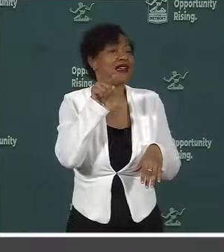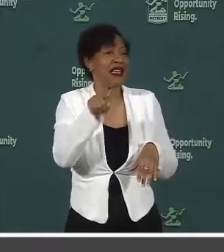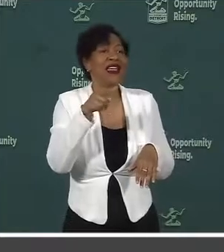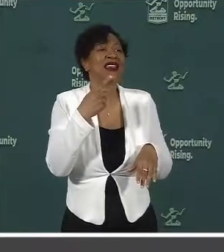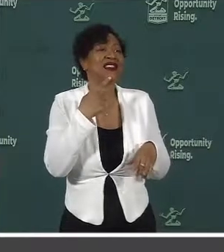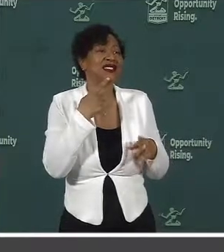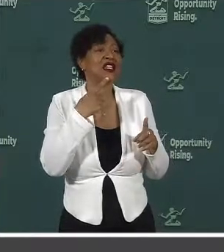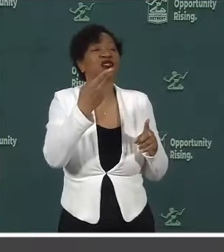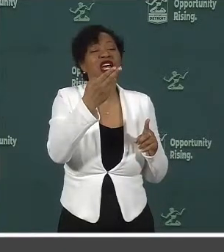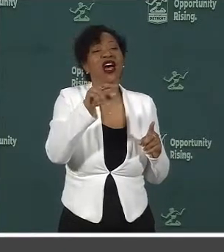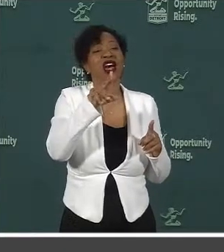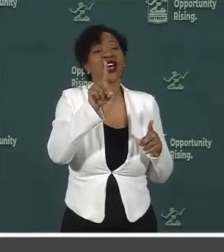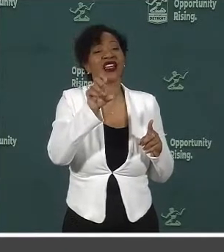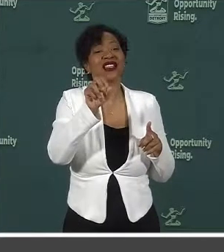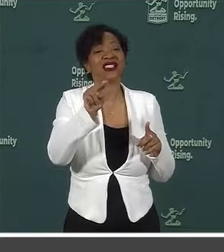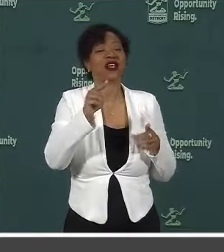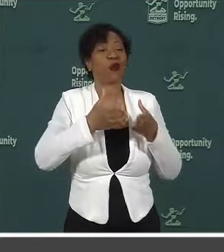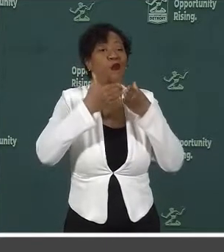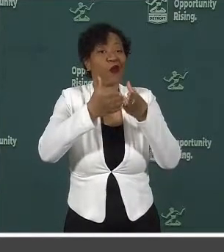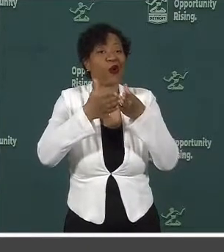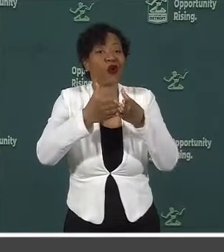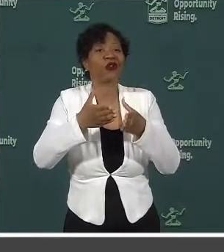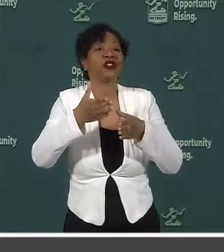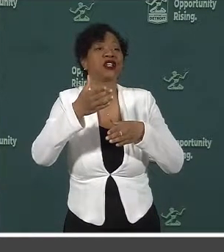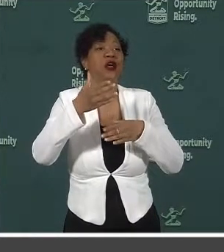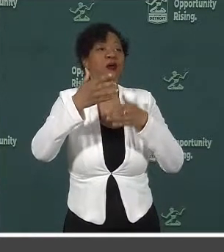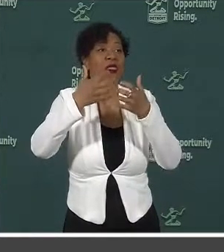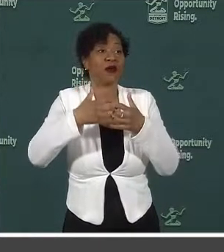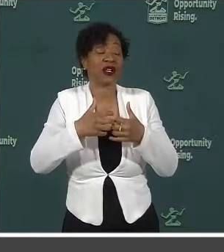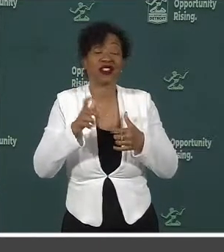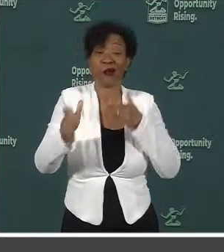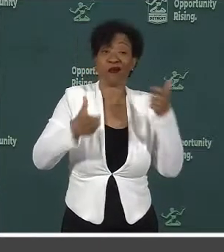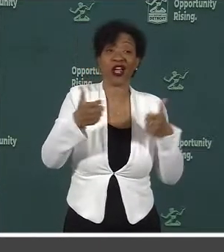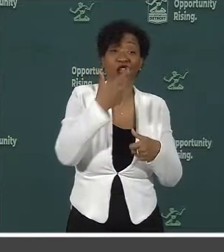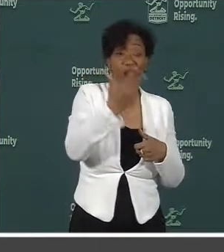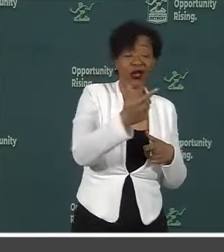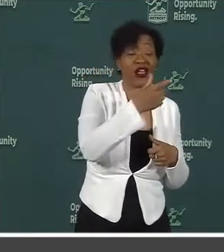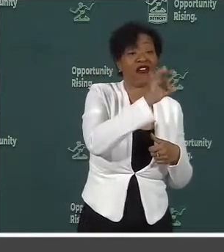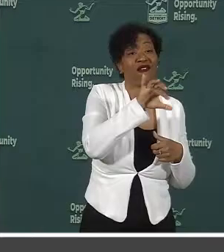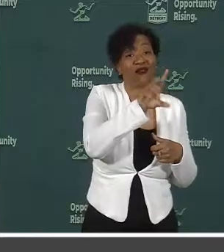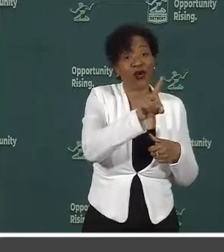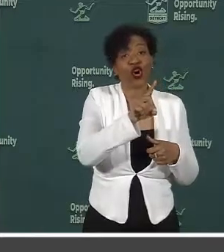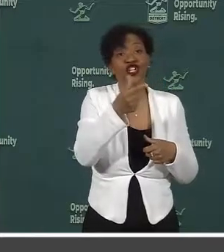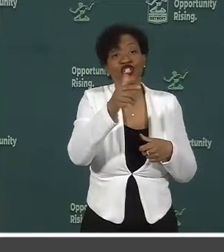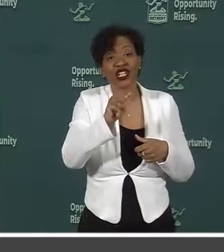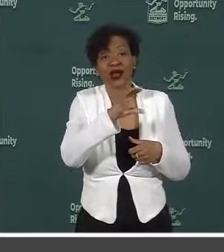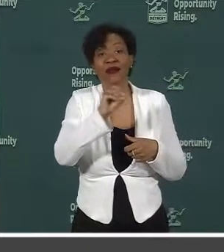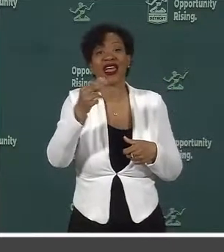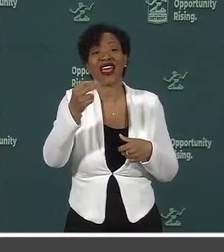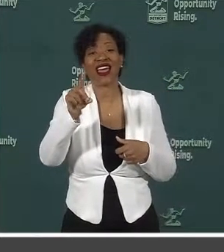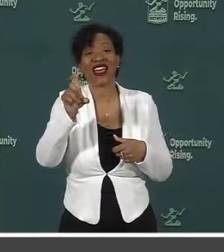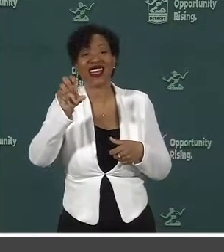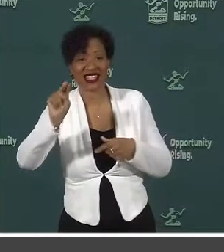PLANT FROM THE DAYS WHEN THE BIG THREE WERE OF COURSE GM FORD HUDSON I KEEP TELLING JIM HE SHOULDN'T TELL PEOPLE HE